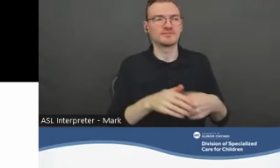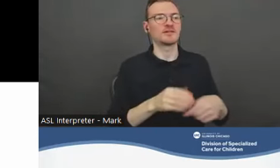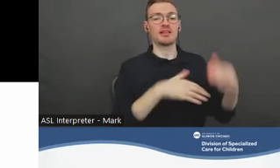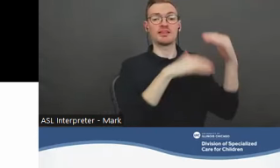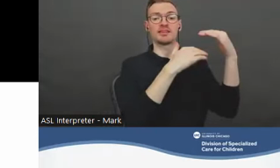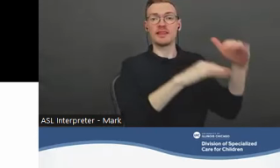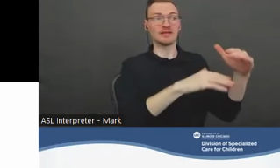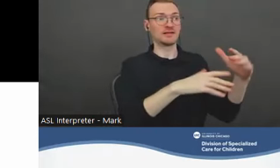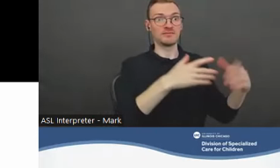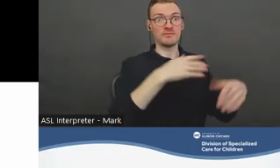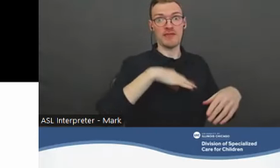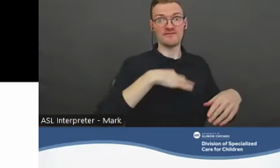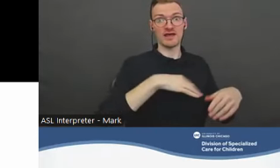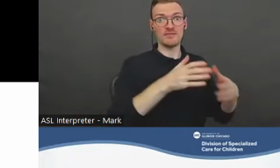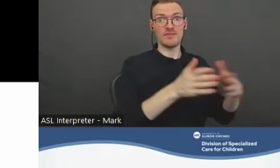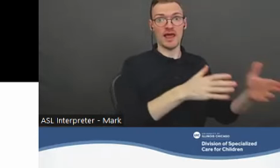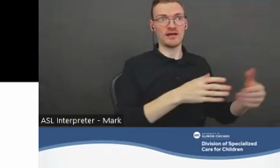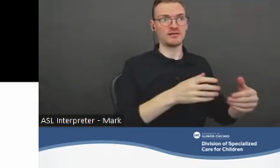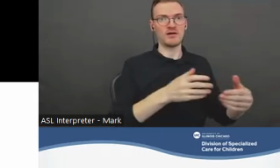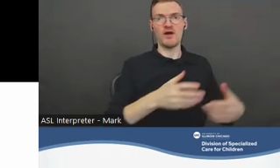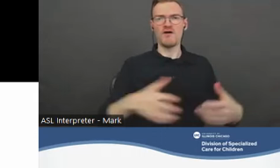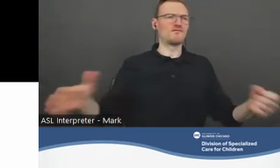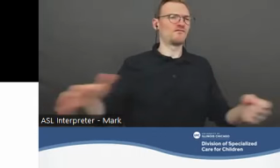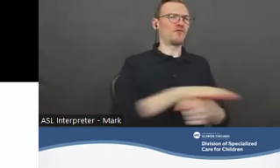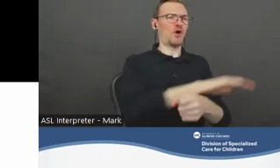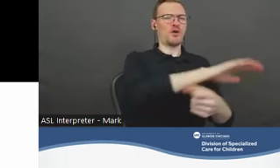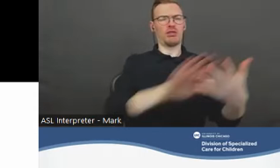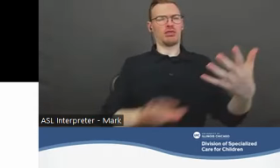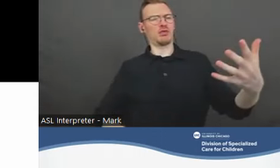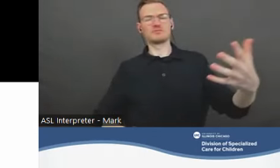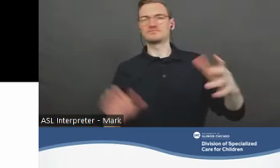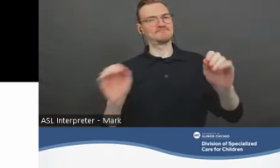medical coverage plan, like you would need if you were going to go to the doctor or hospital, but